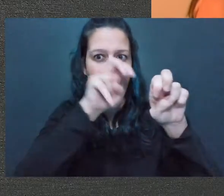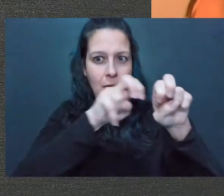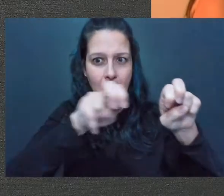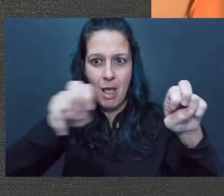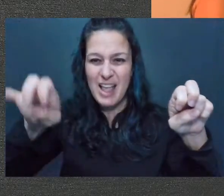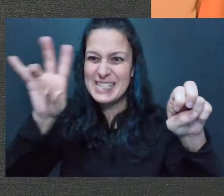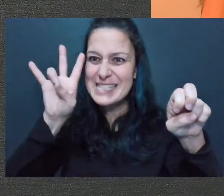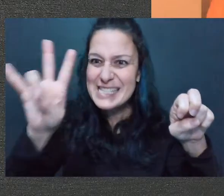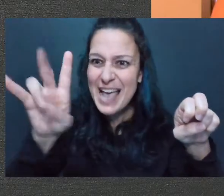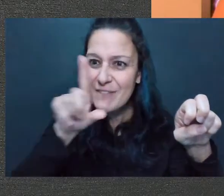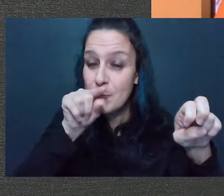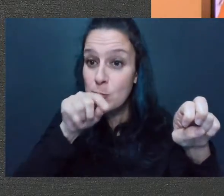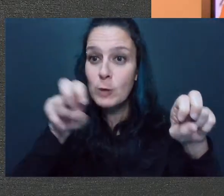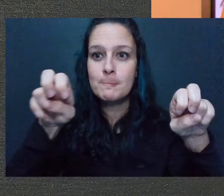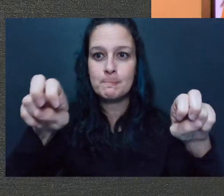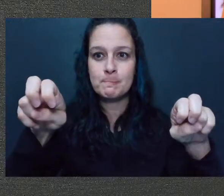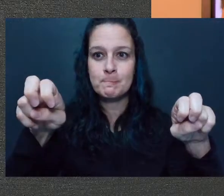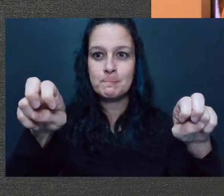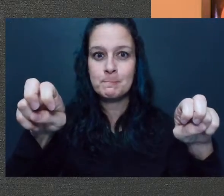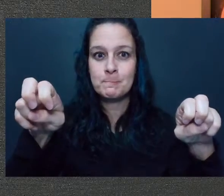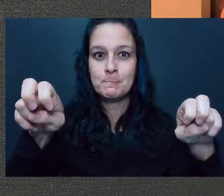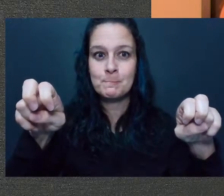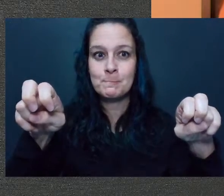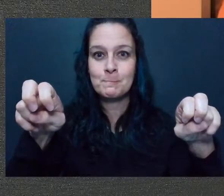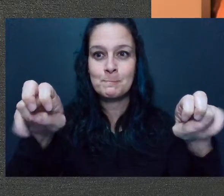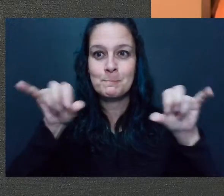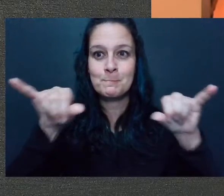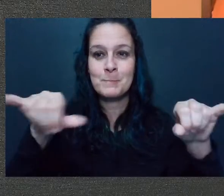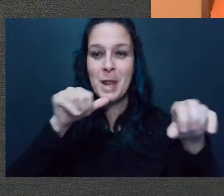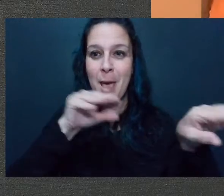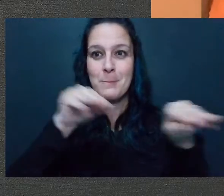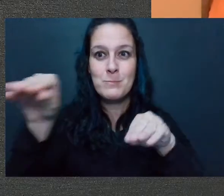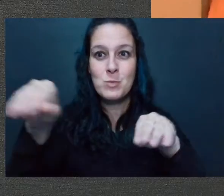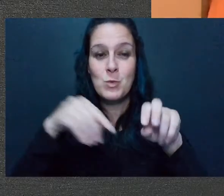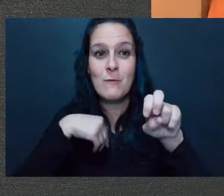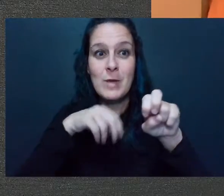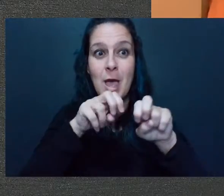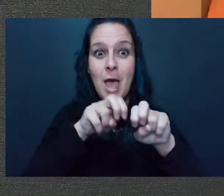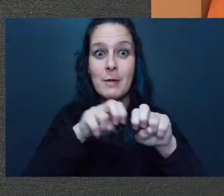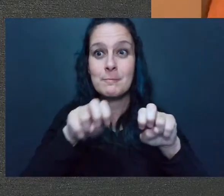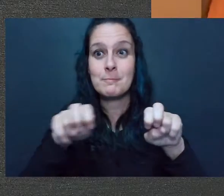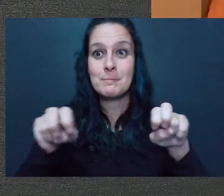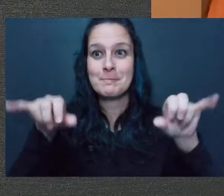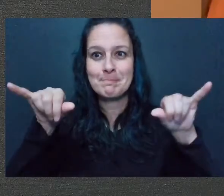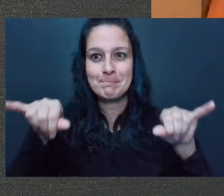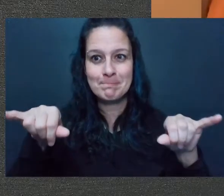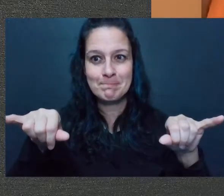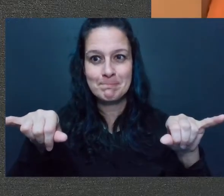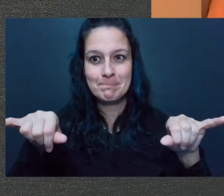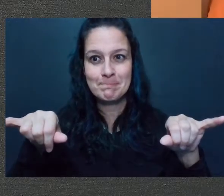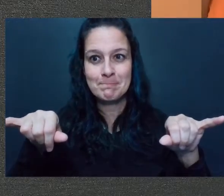and they didn't move,